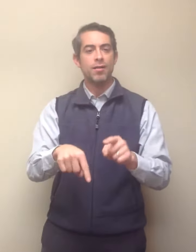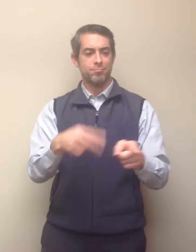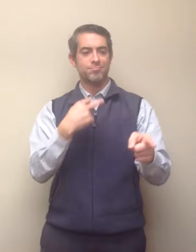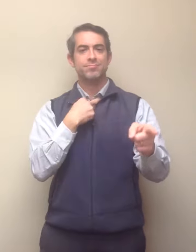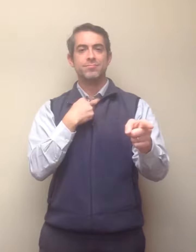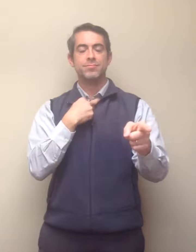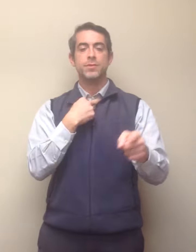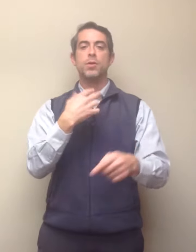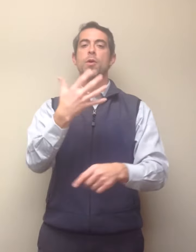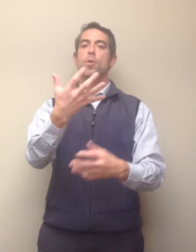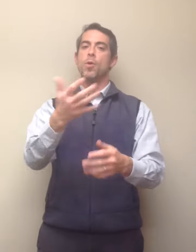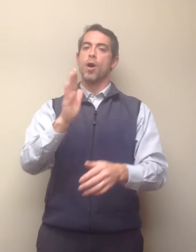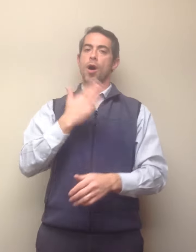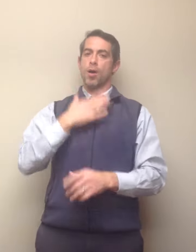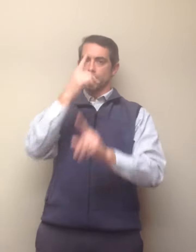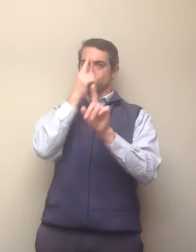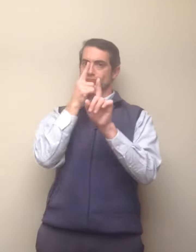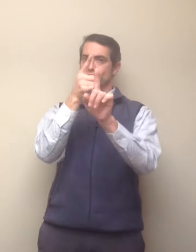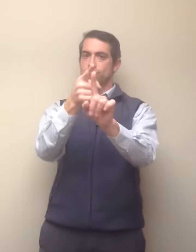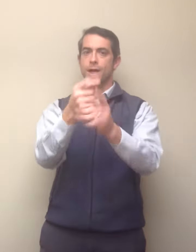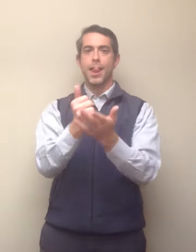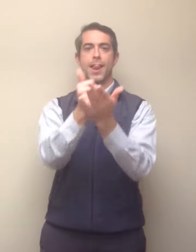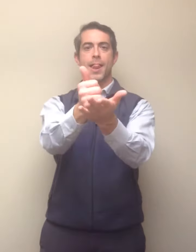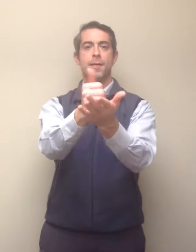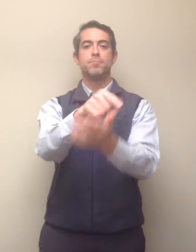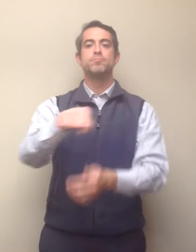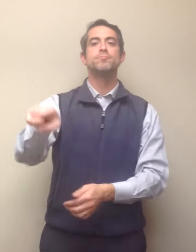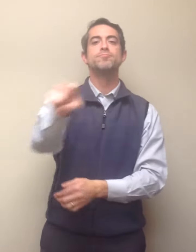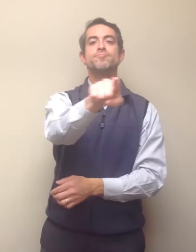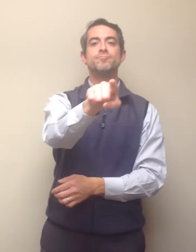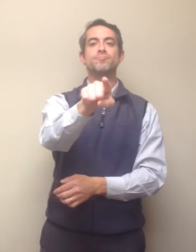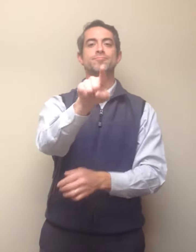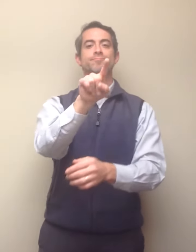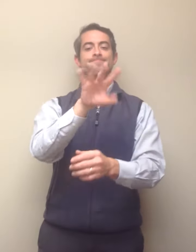and people with disabilities can advocate for themselves,